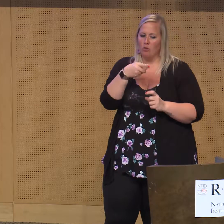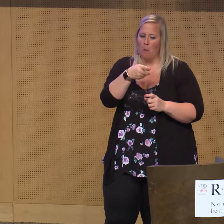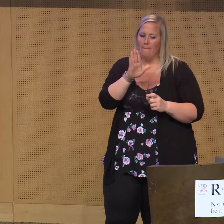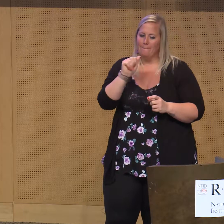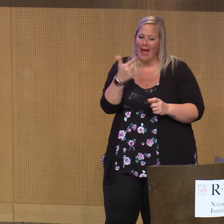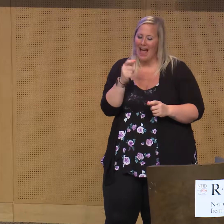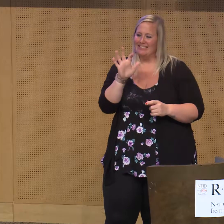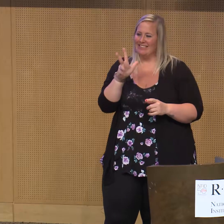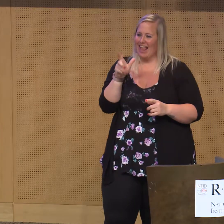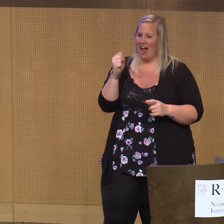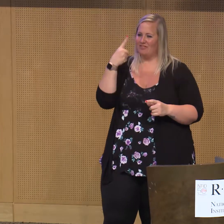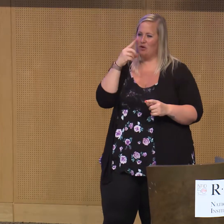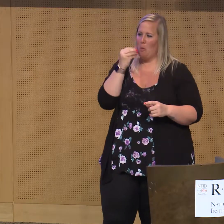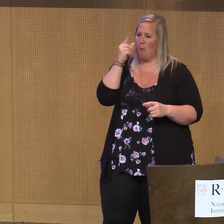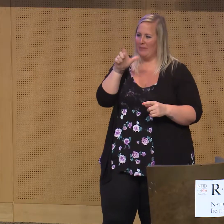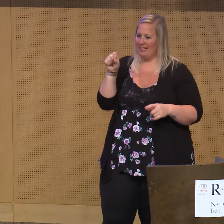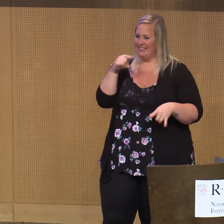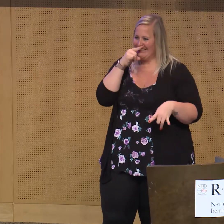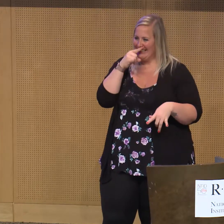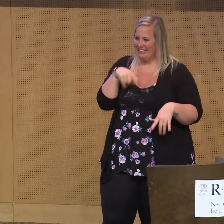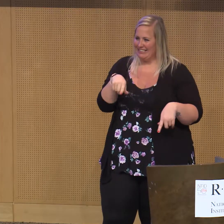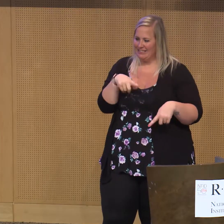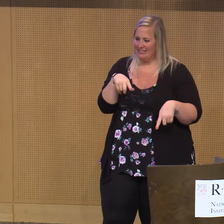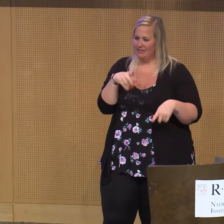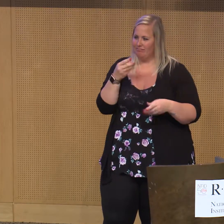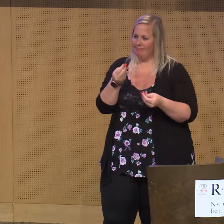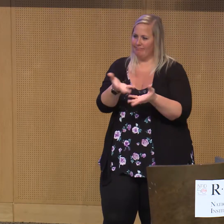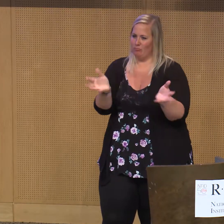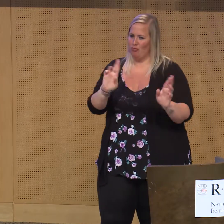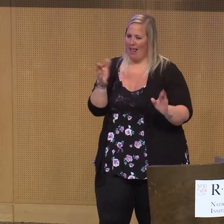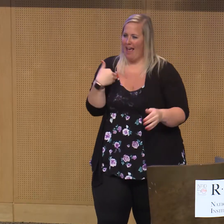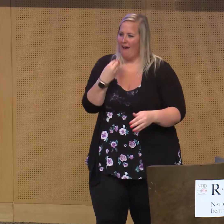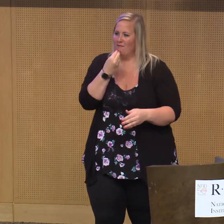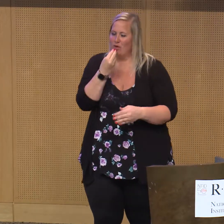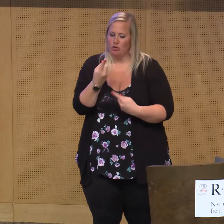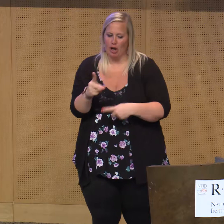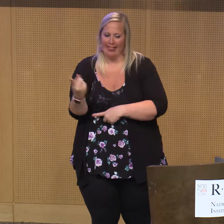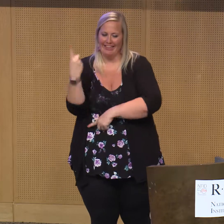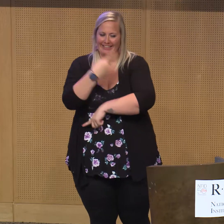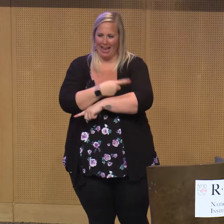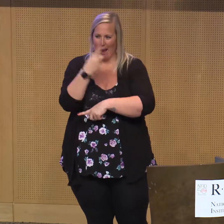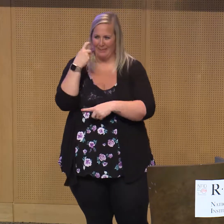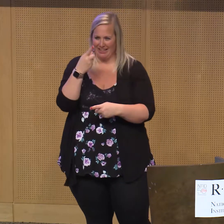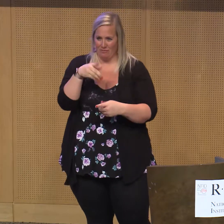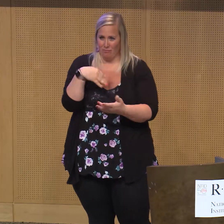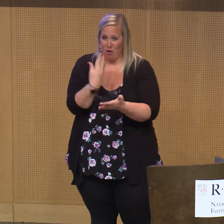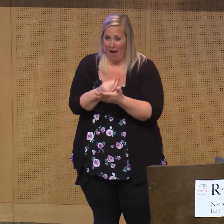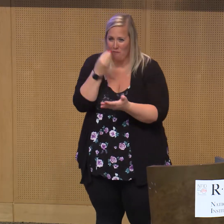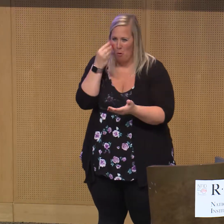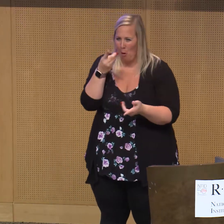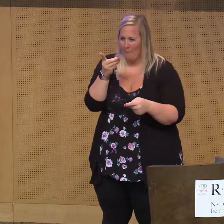She wanted to change that, so as an adult, she wanted to have an organization that provided snacks for homeless kids